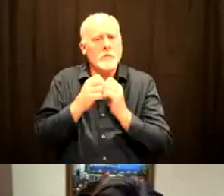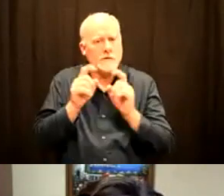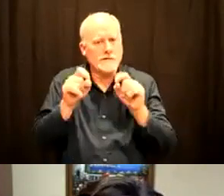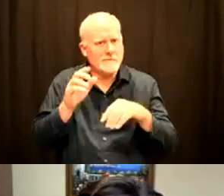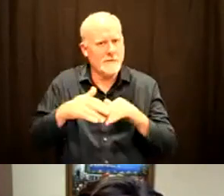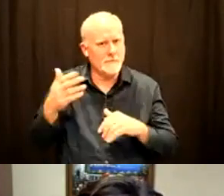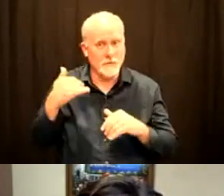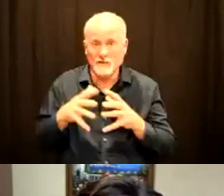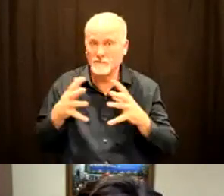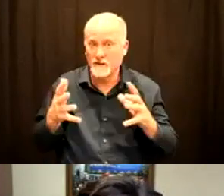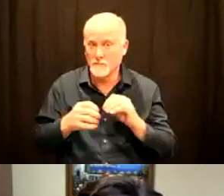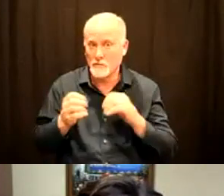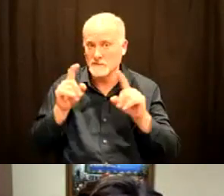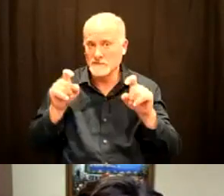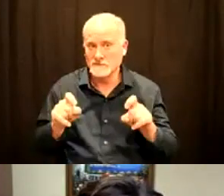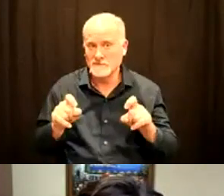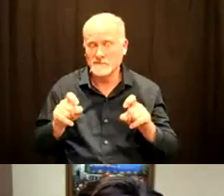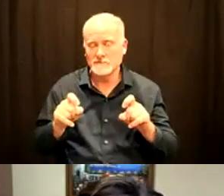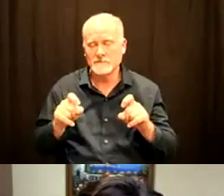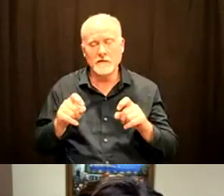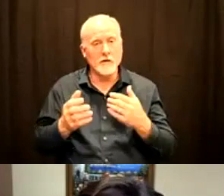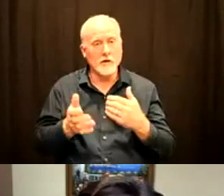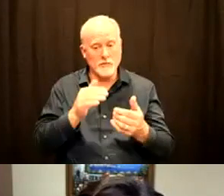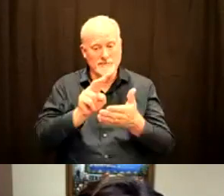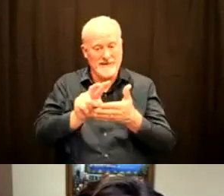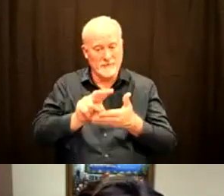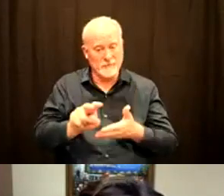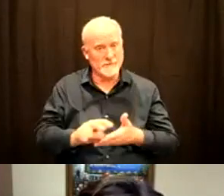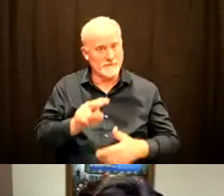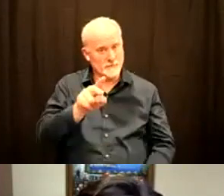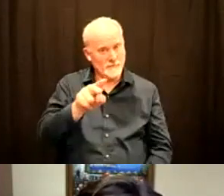to some degree that almost every other week you know if you feel like there's a test need